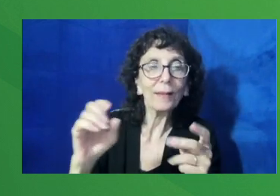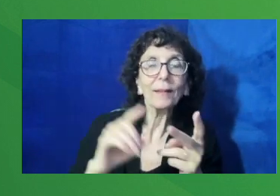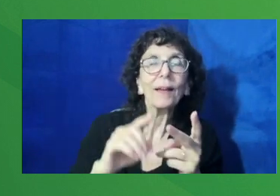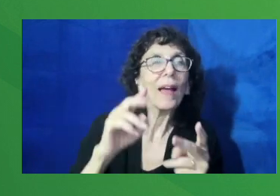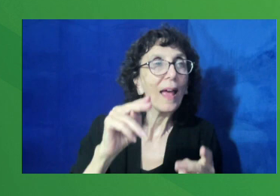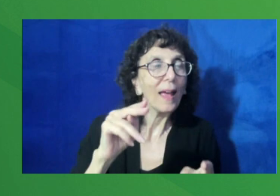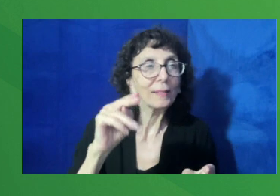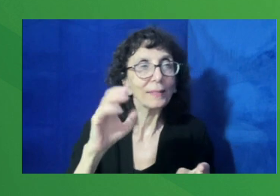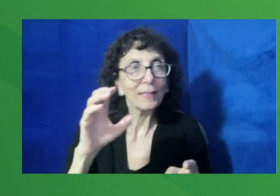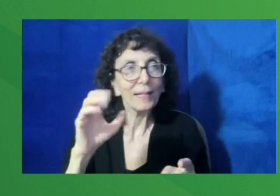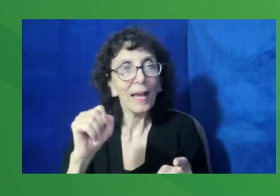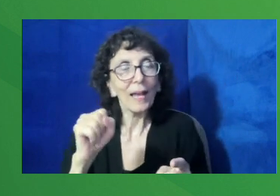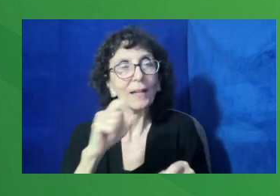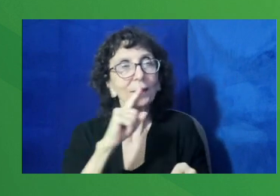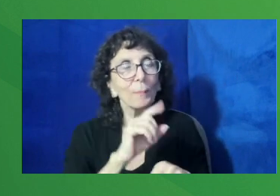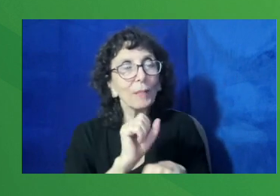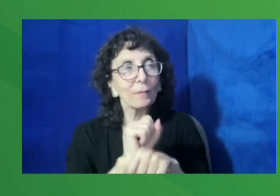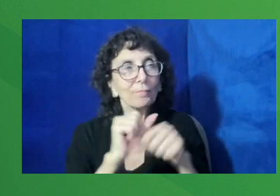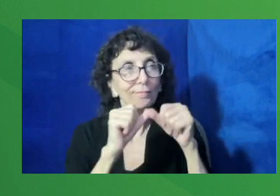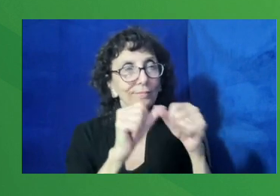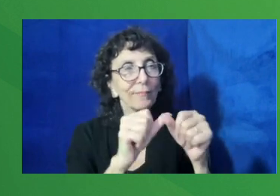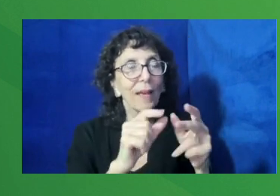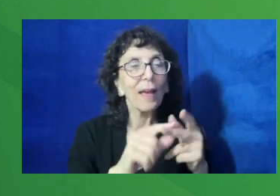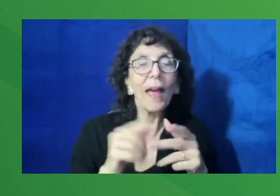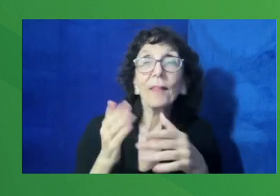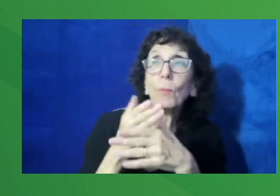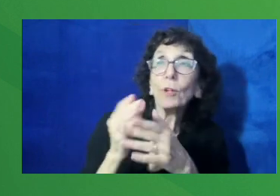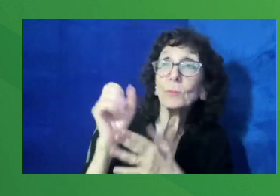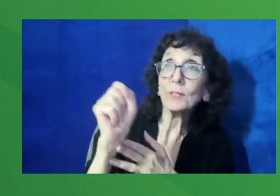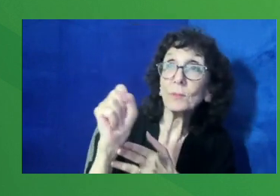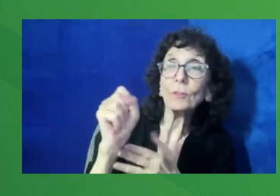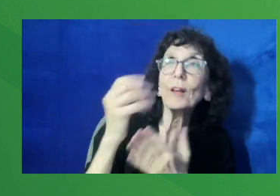working with you and to our partners at the Smithsonian. Thank you again for inviting us in.